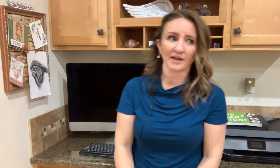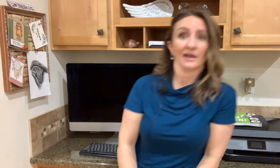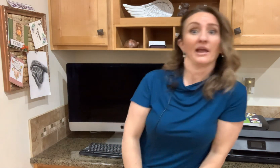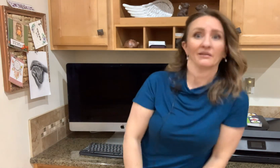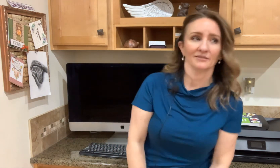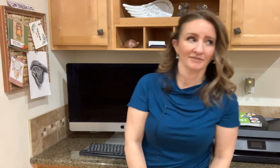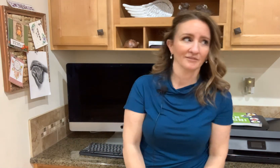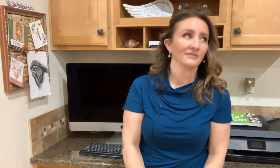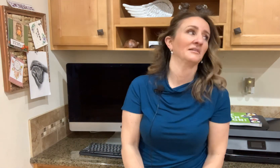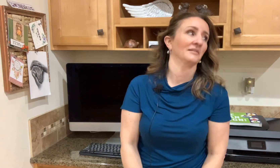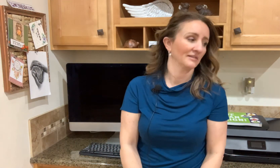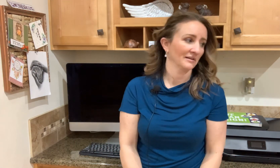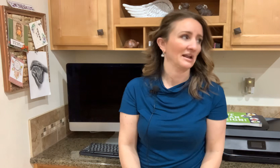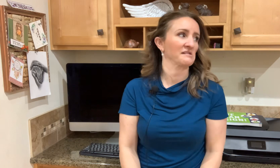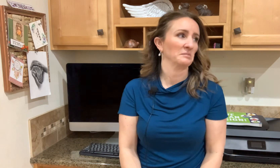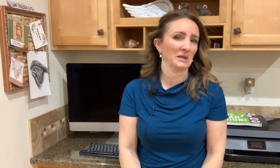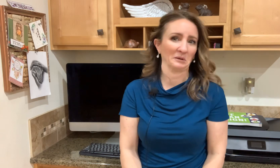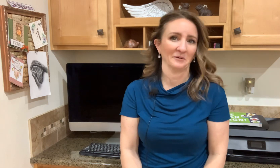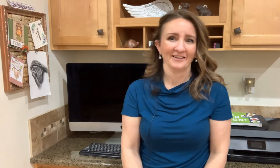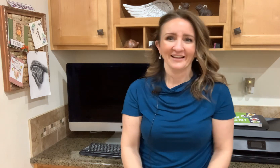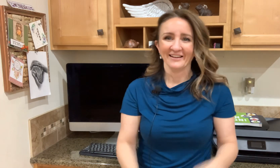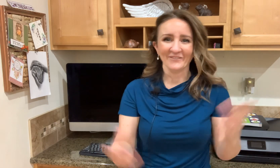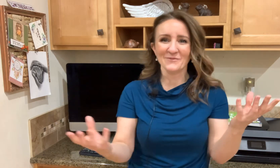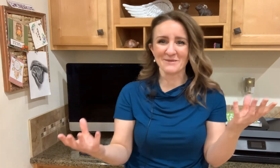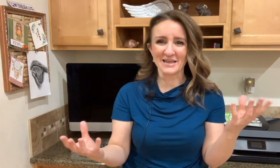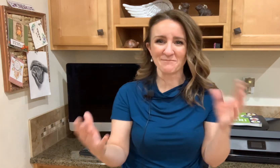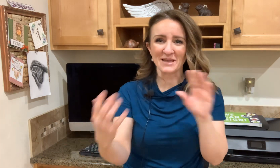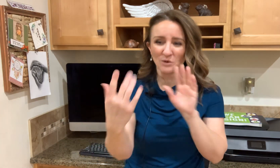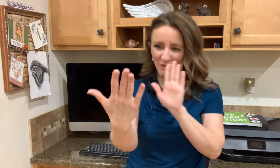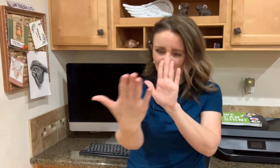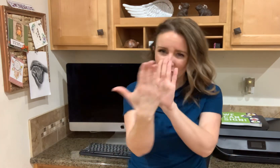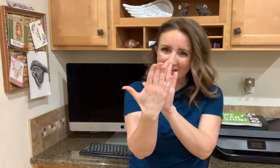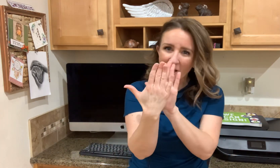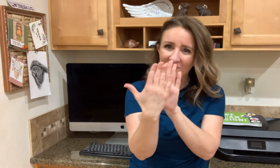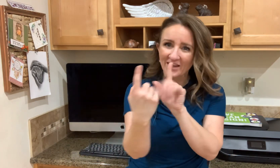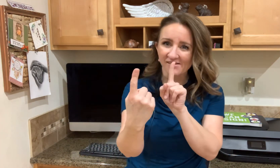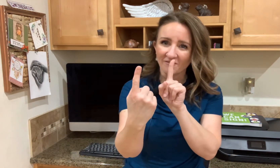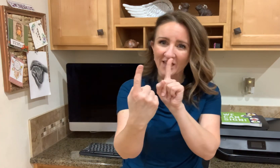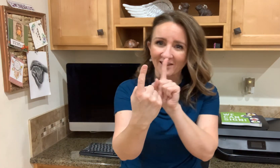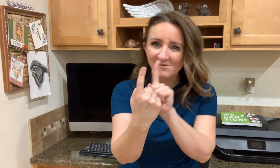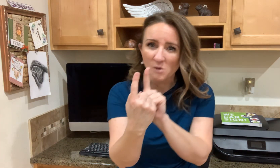"hey nice to meet you", when we meet people we usually come face to face so